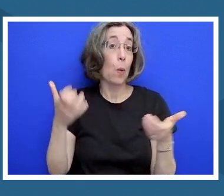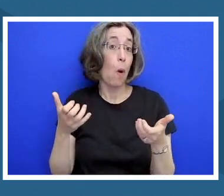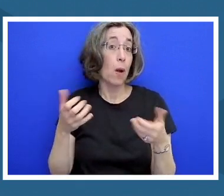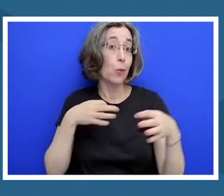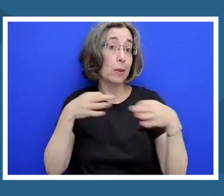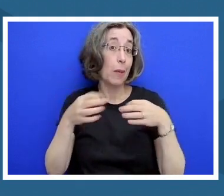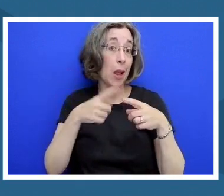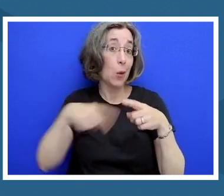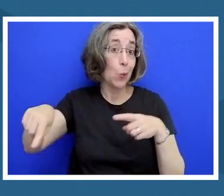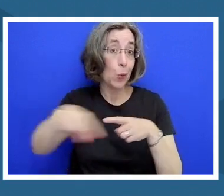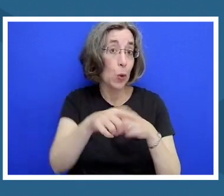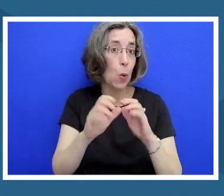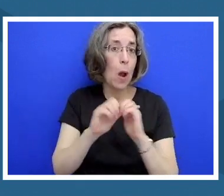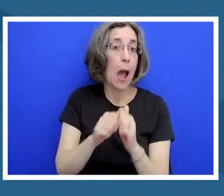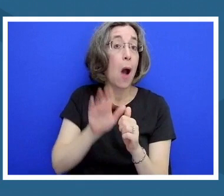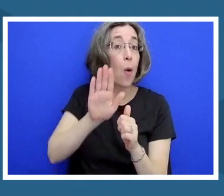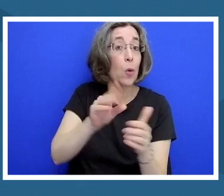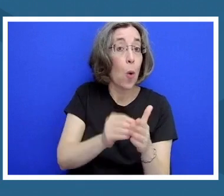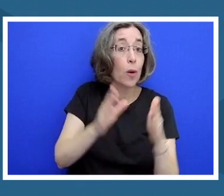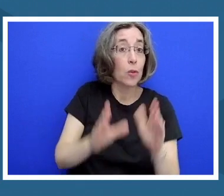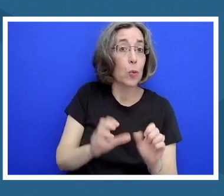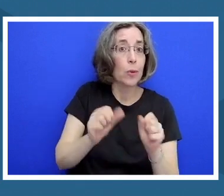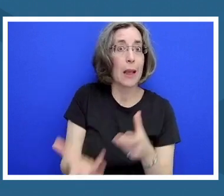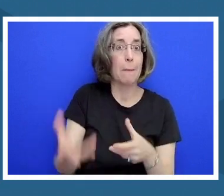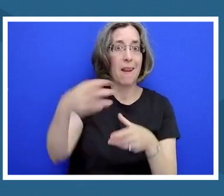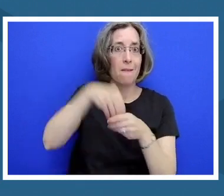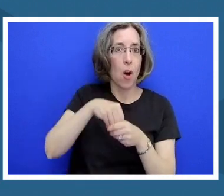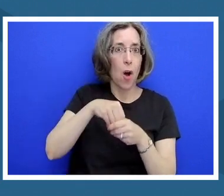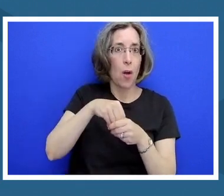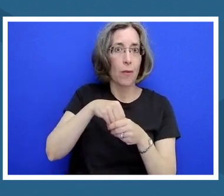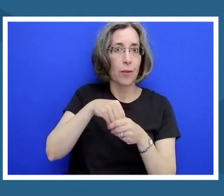your students and this really exciting